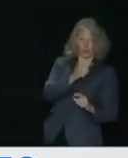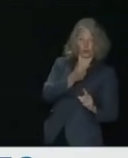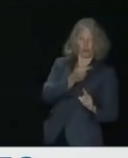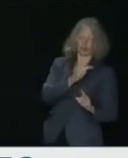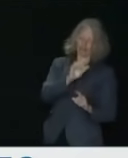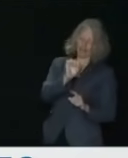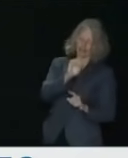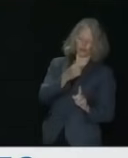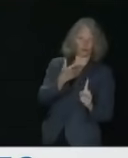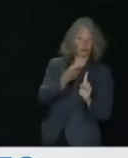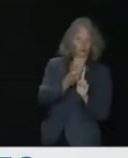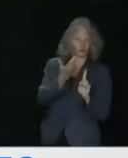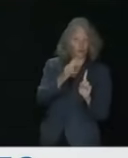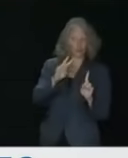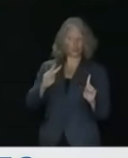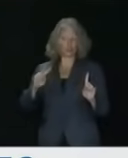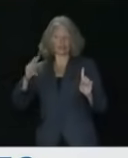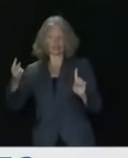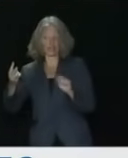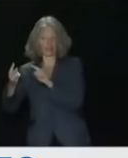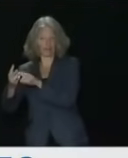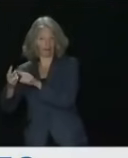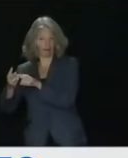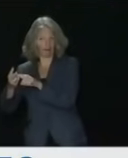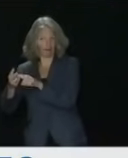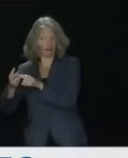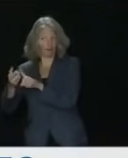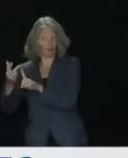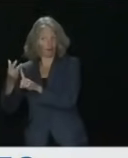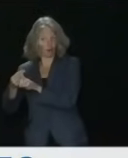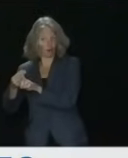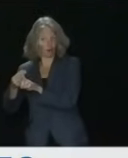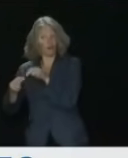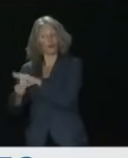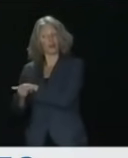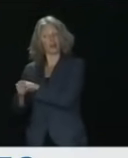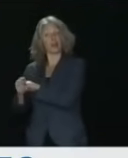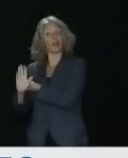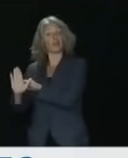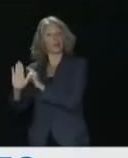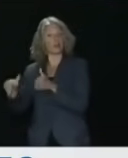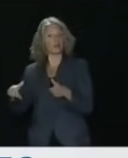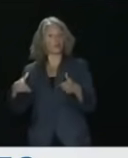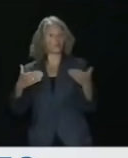ASTRAZENECA, FOR EXAMPLE, THAT SECOND DOSE, WHAT WE SEE AND ONE